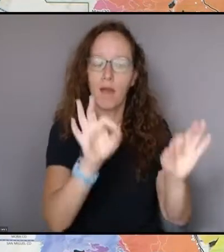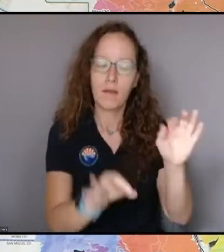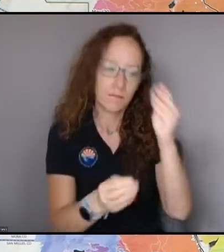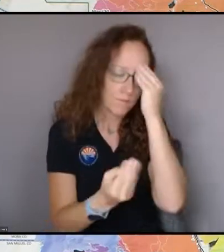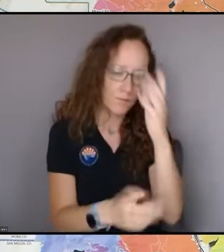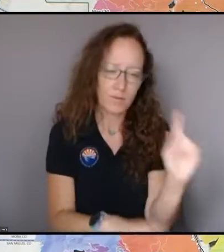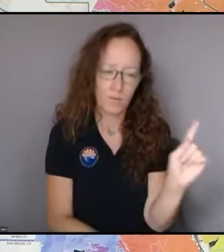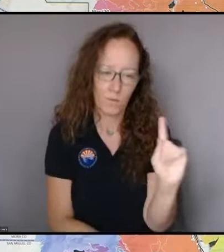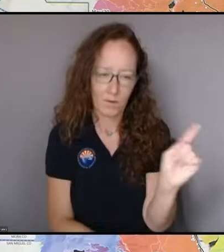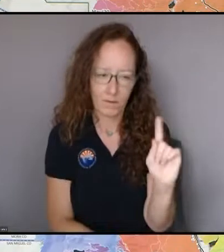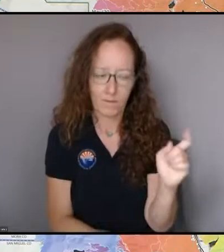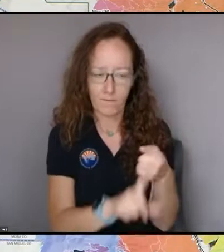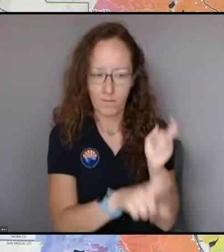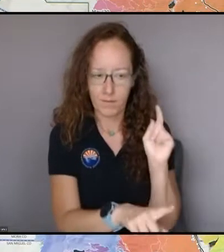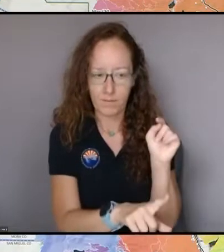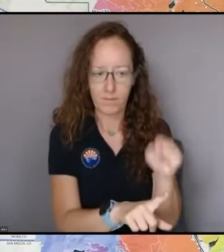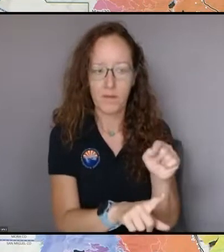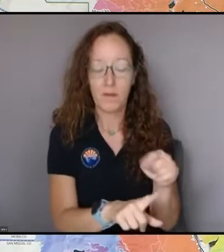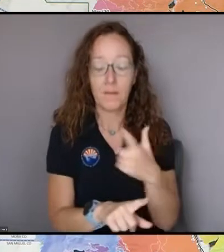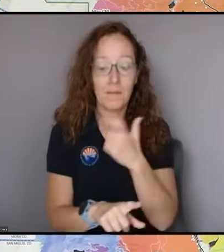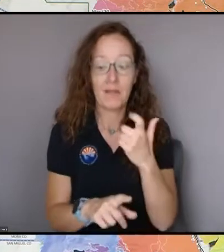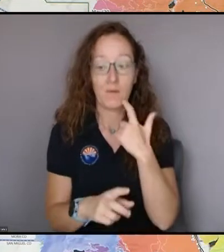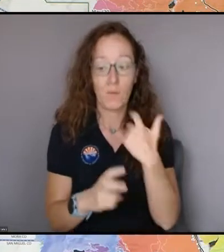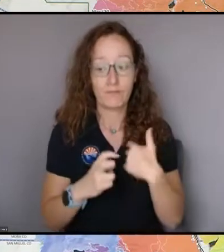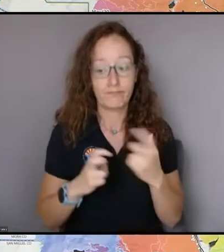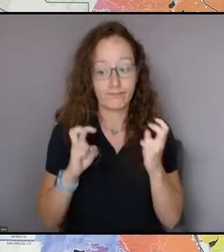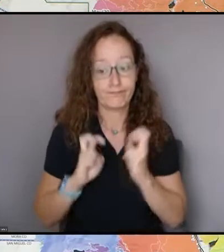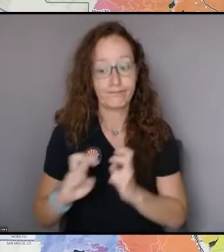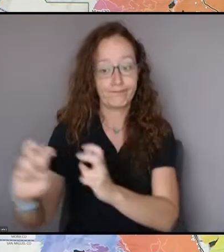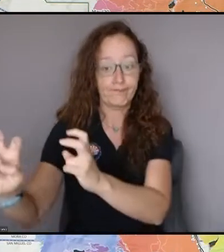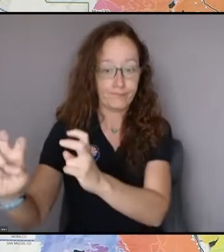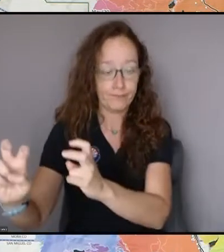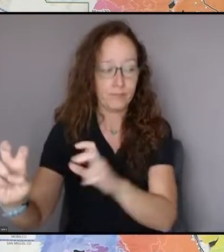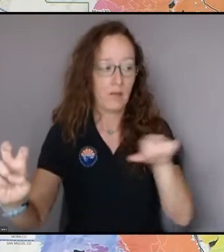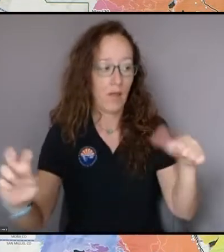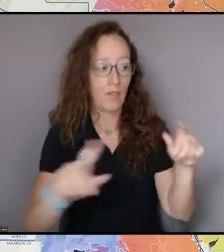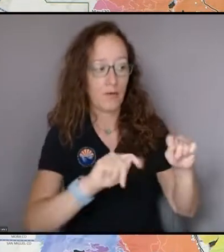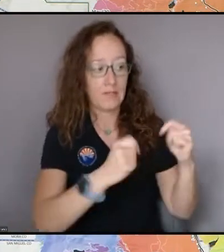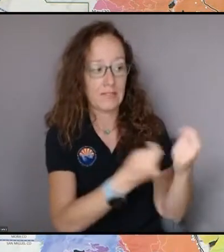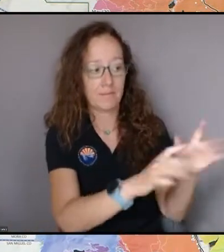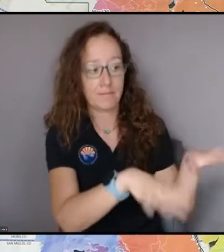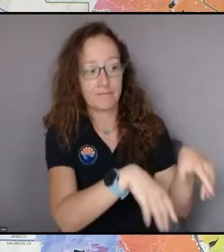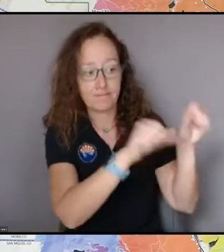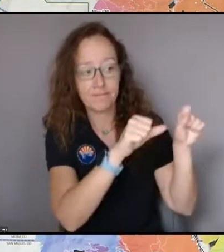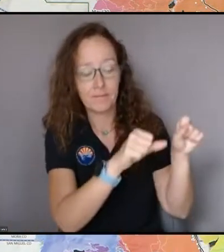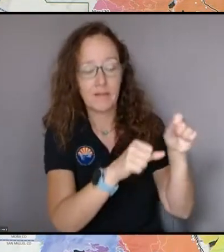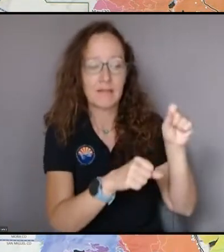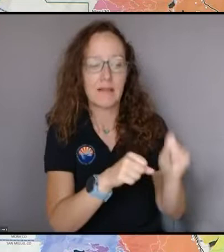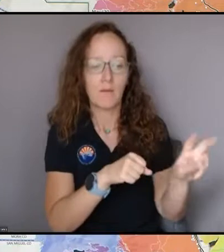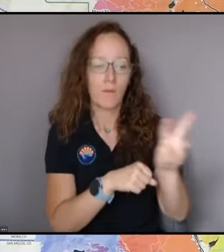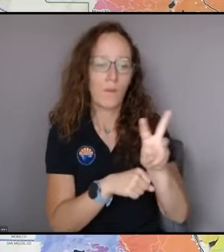transitions. So, there is a team coming in behind us; Southwest Area Team 3 and we're working-- Today is what we